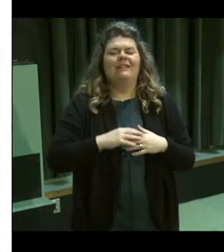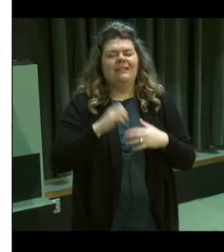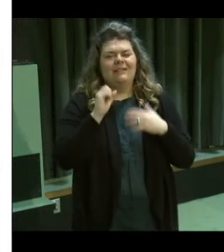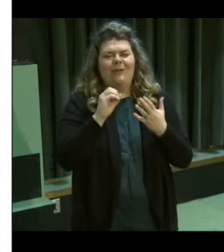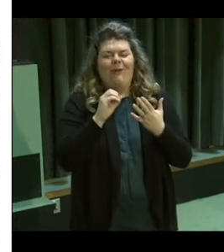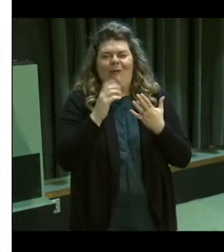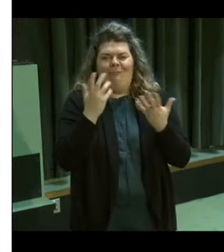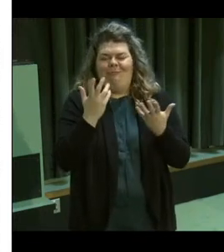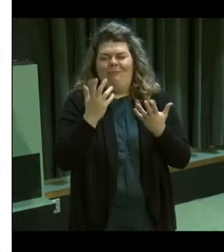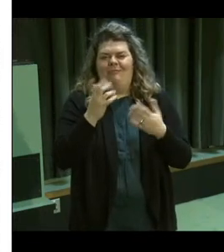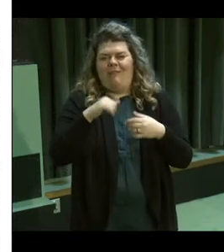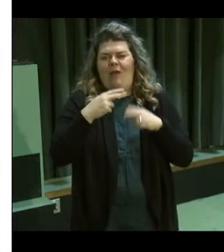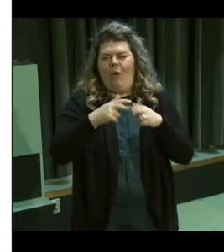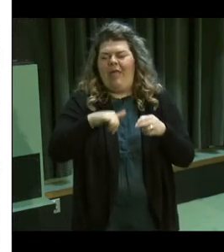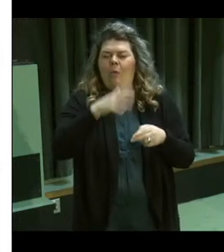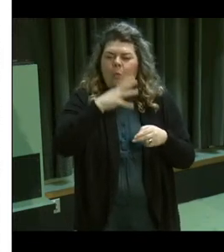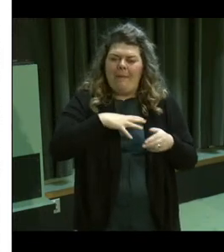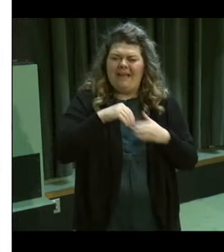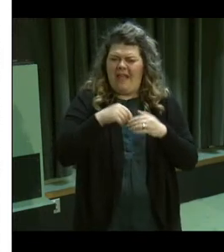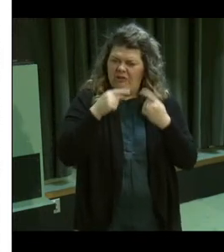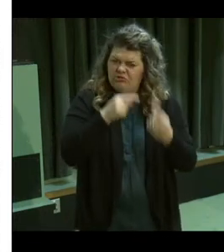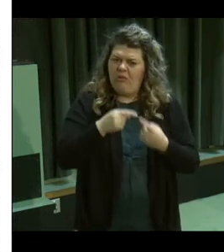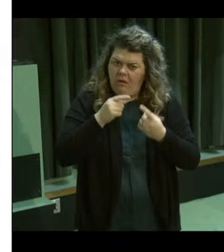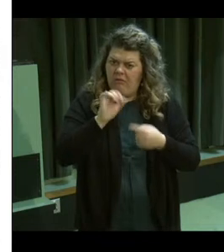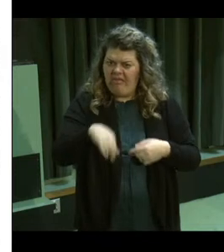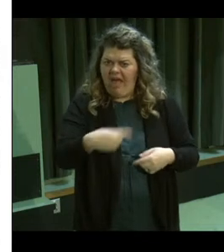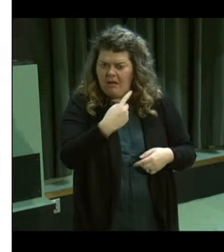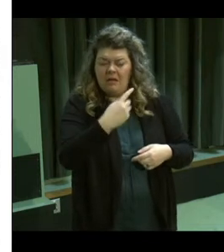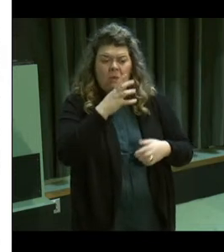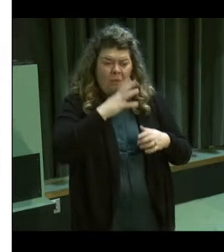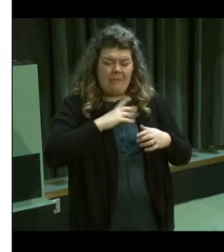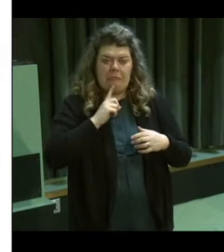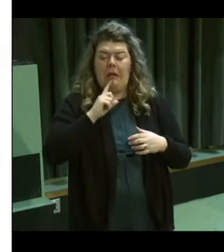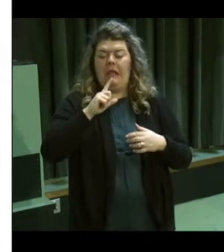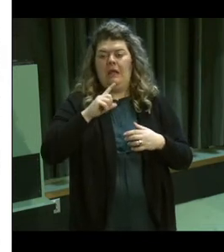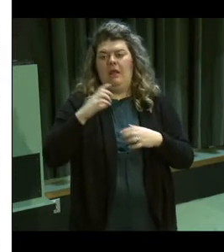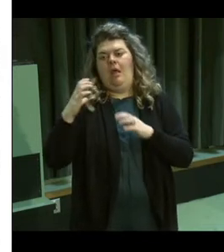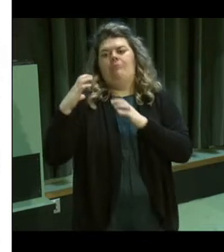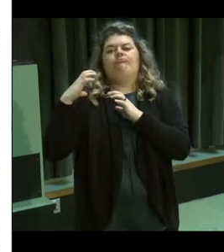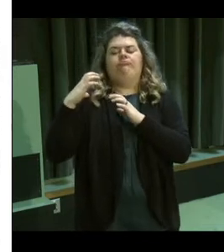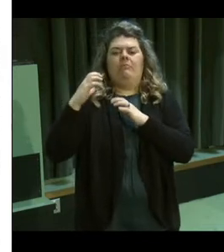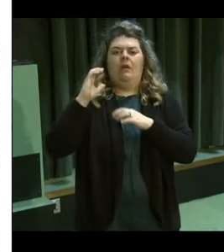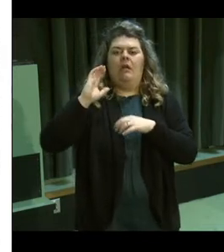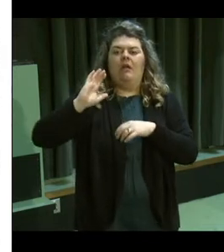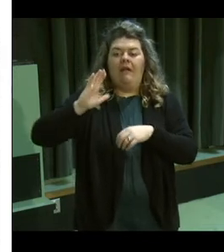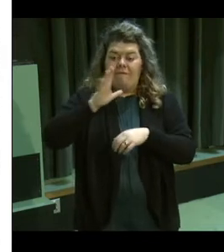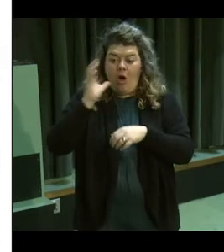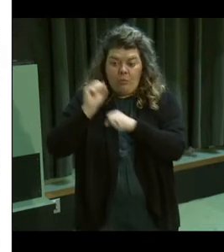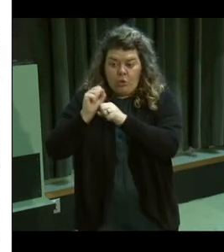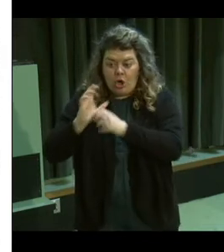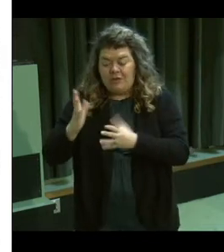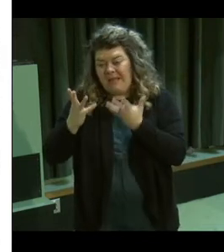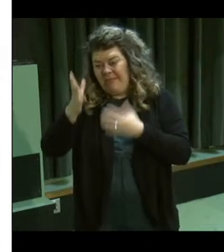So this is just I call this women in the struggle. It's just some of the women that, you